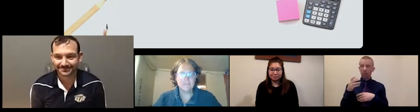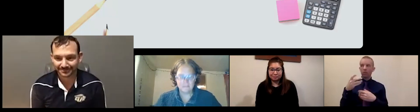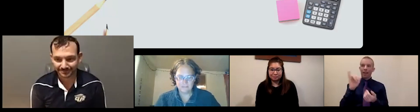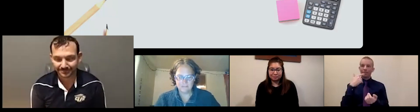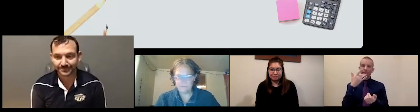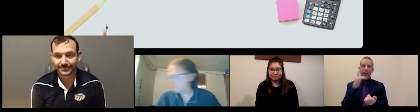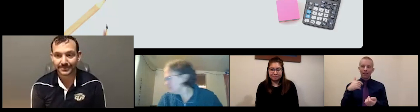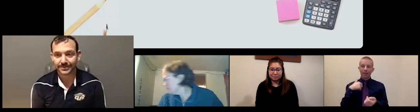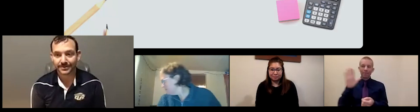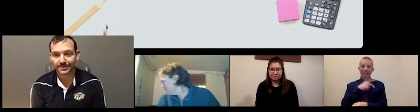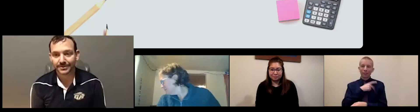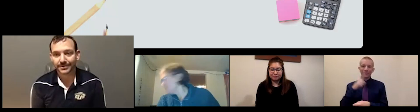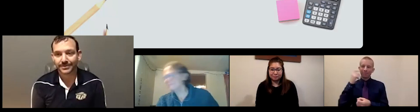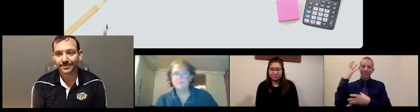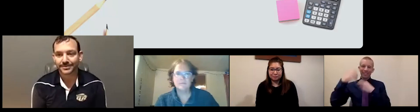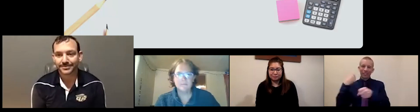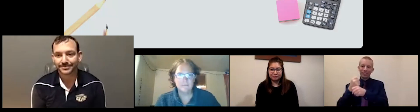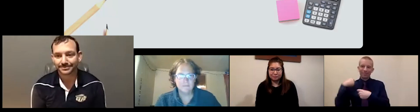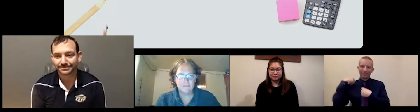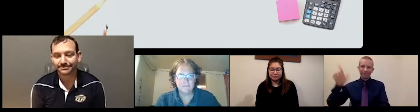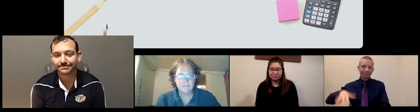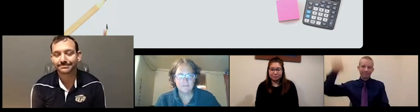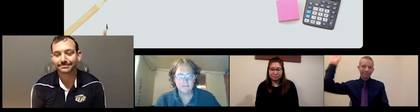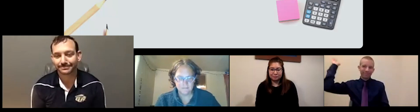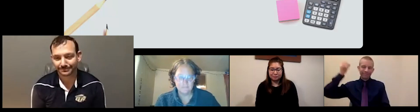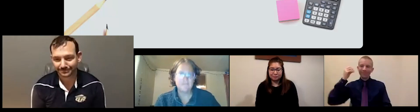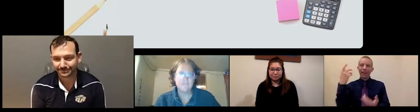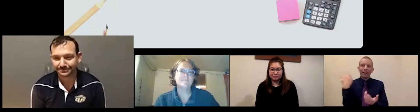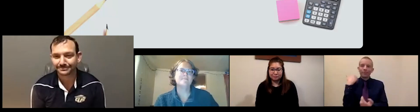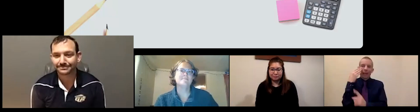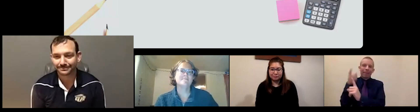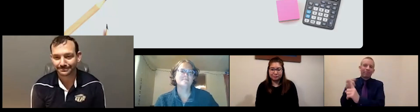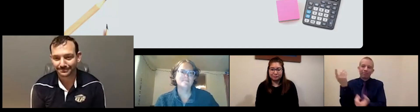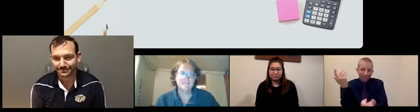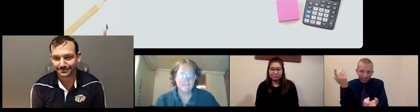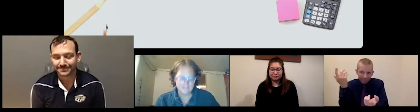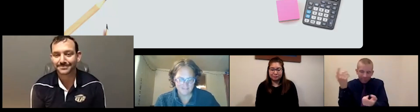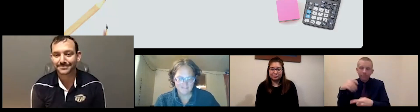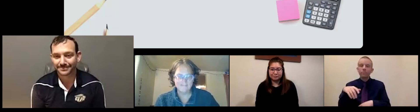I was lucky to be his patient for many years growing up. I knew him.